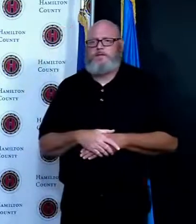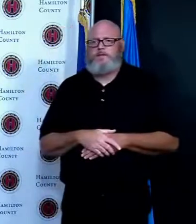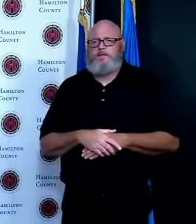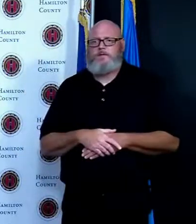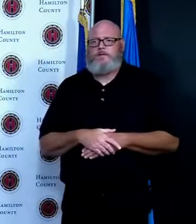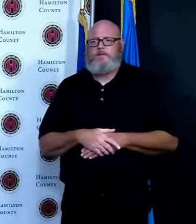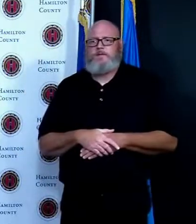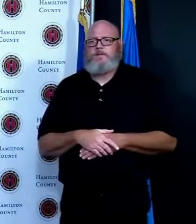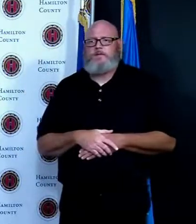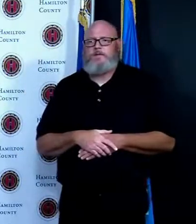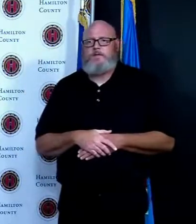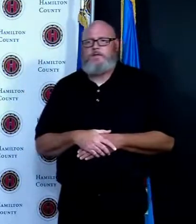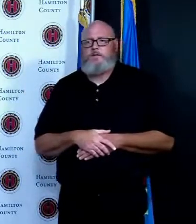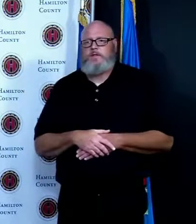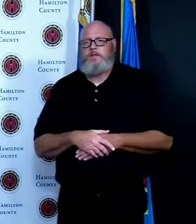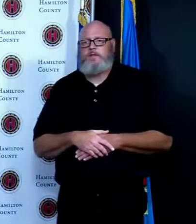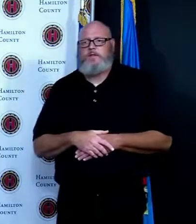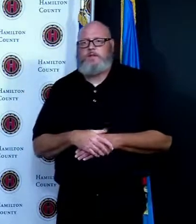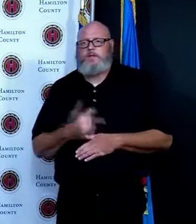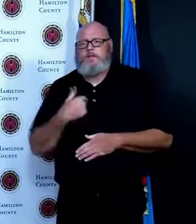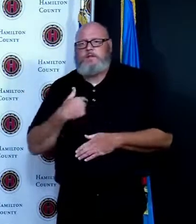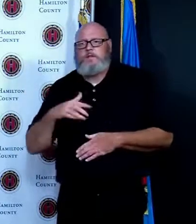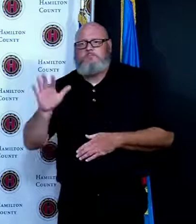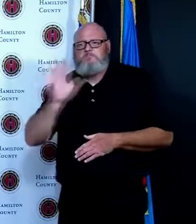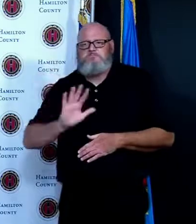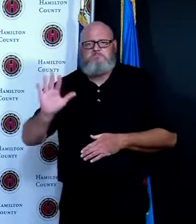so those just a few highlights of our public health for vulnerable populations you can